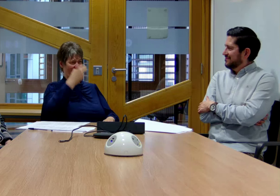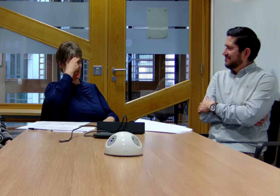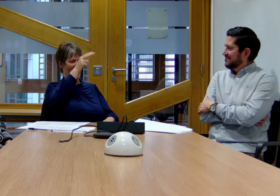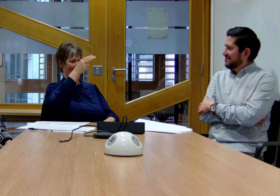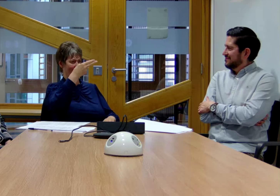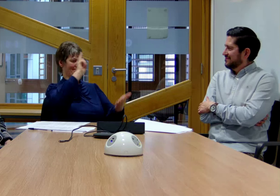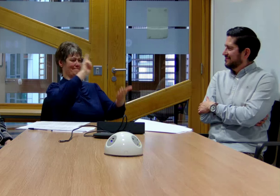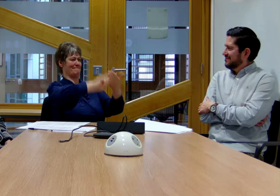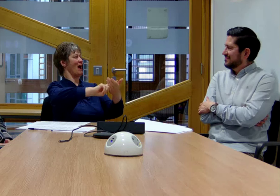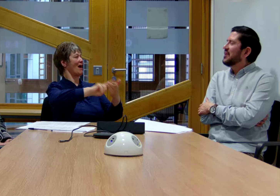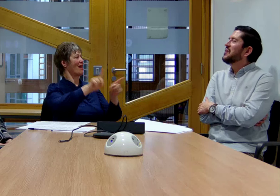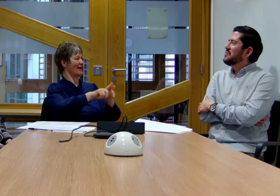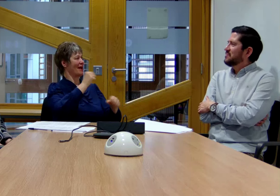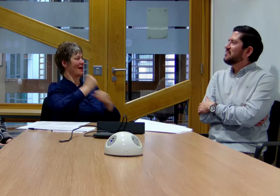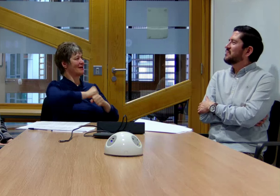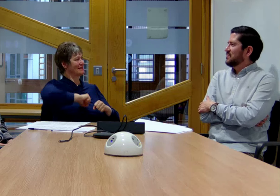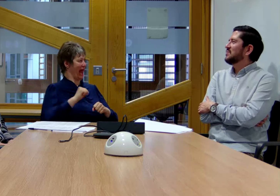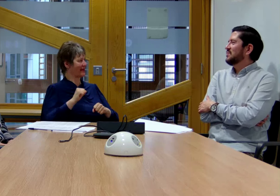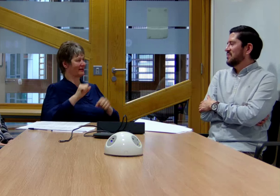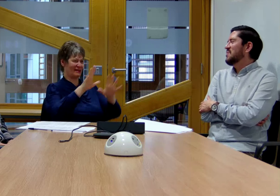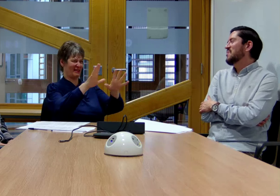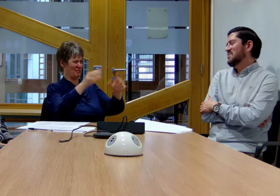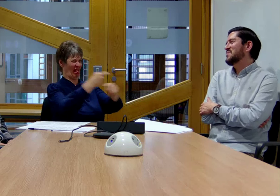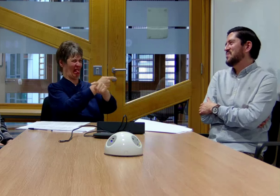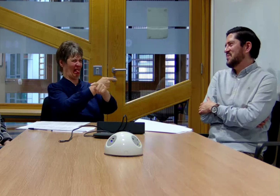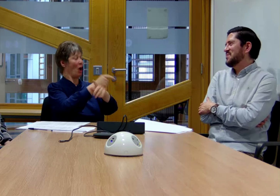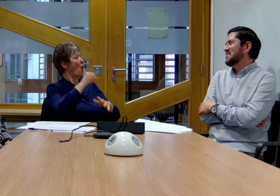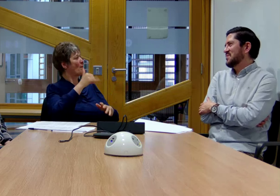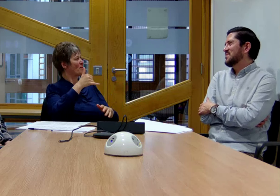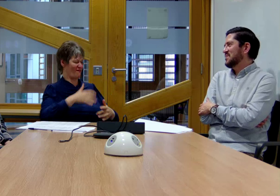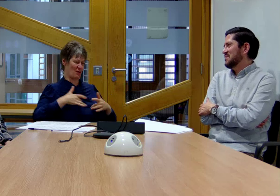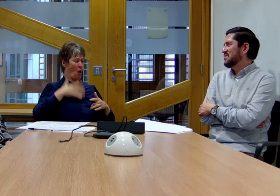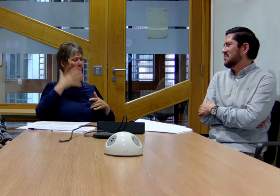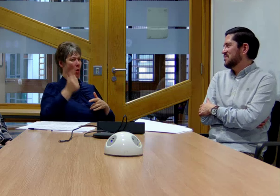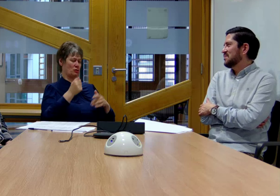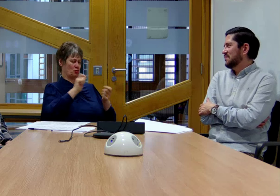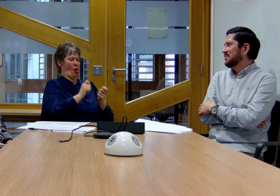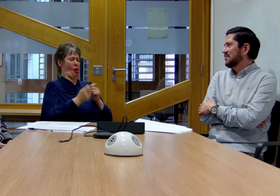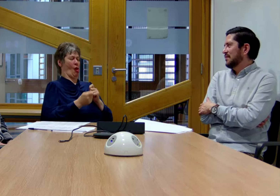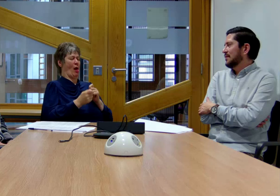it right or they try and make it look more Gaelic by putting extra letter H-s in. And